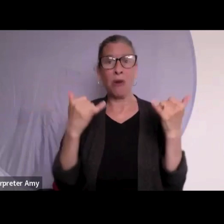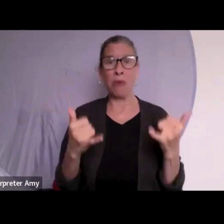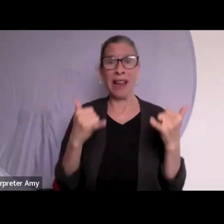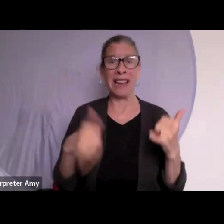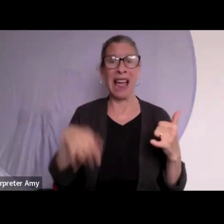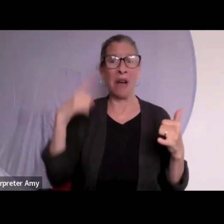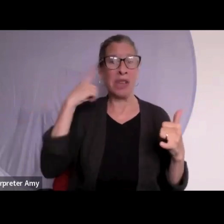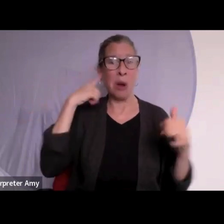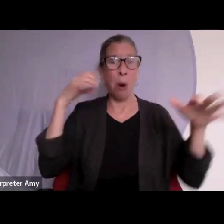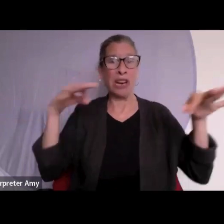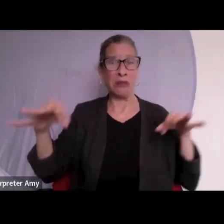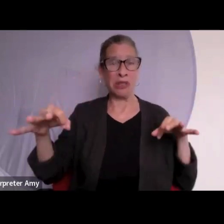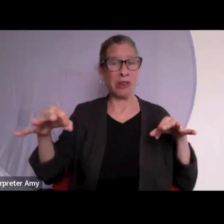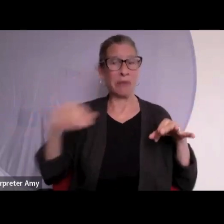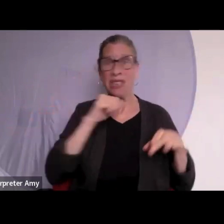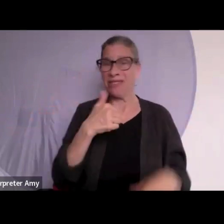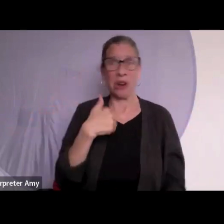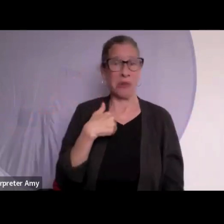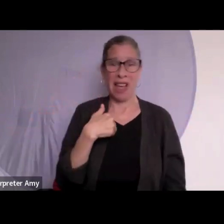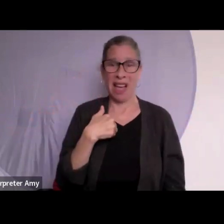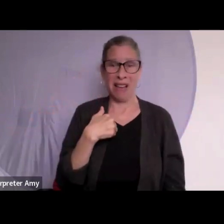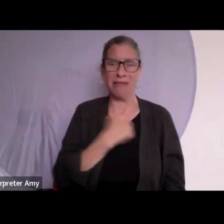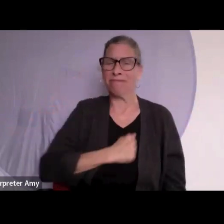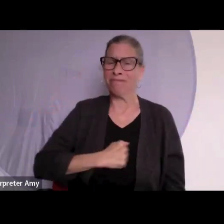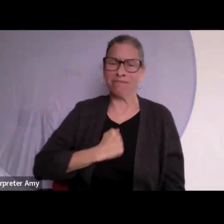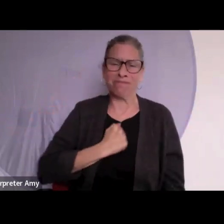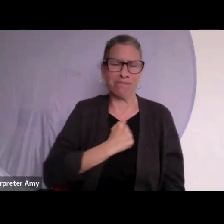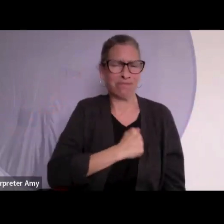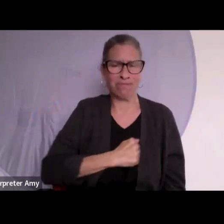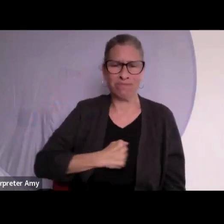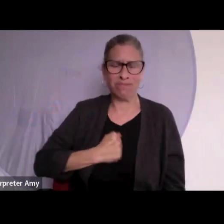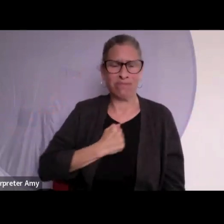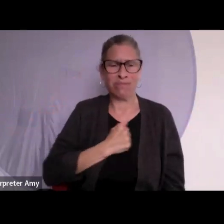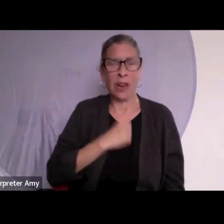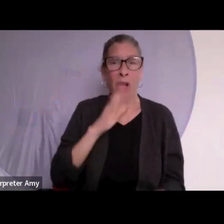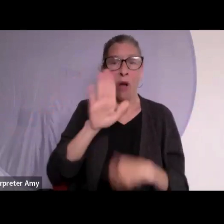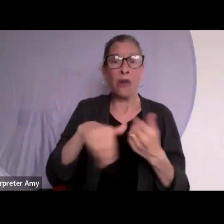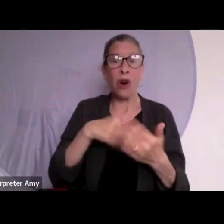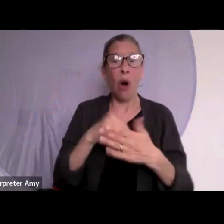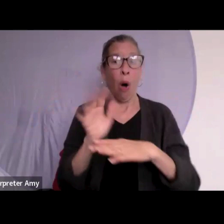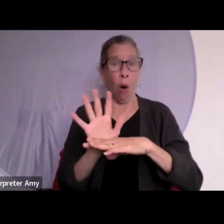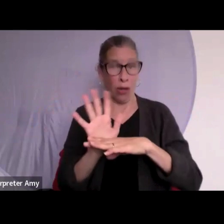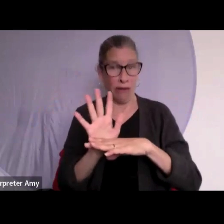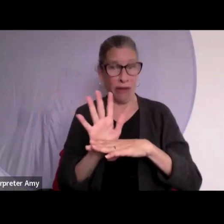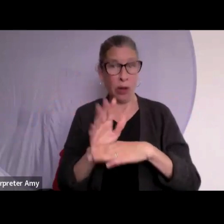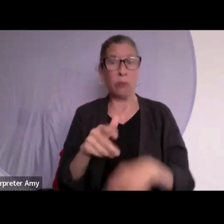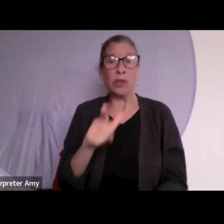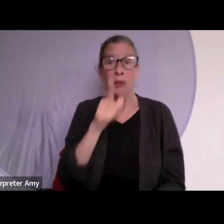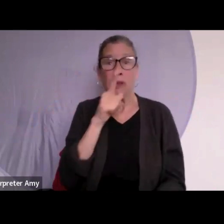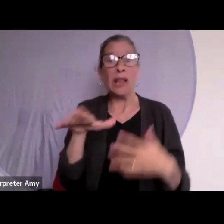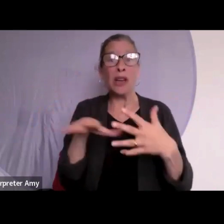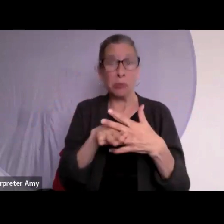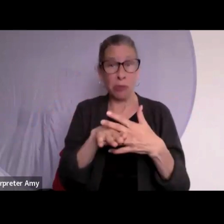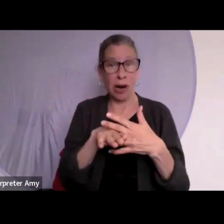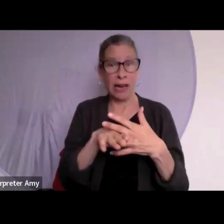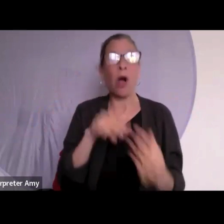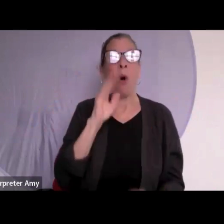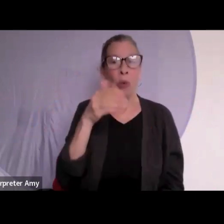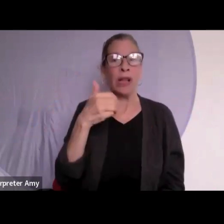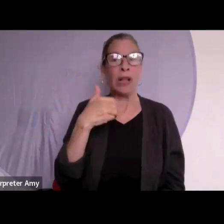version for technical reasons. And I really apologize for that, for all the films that we're going to show during the lunch break. Like all of our films, there will be an audio described